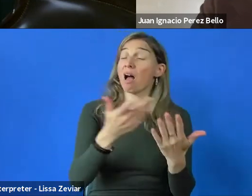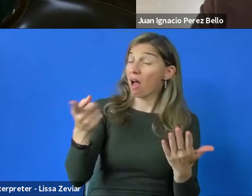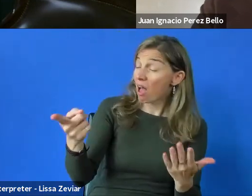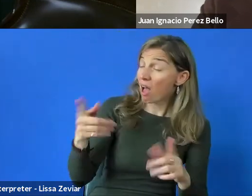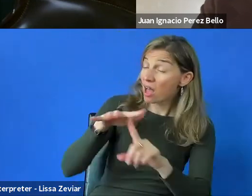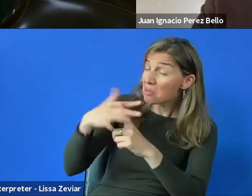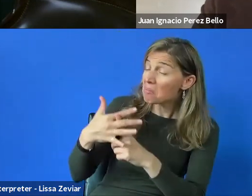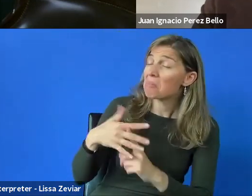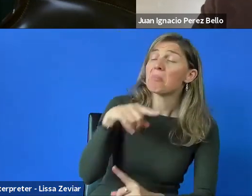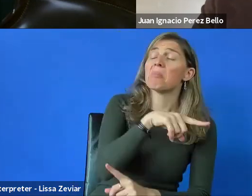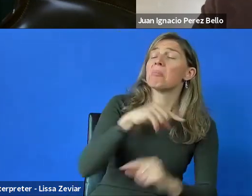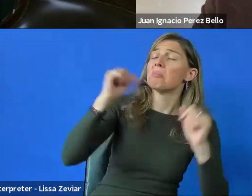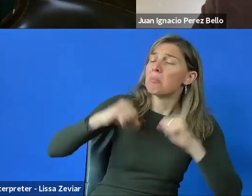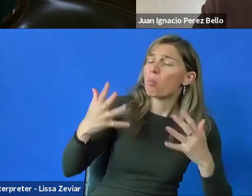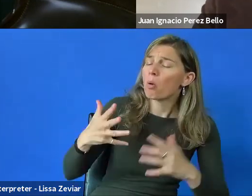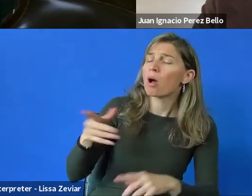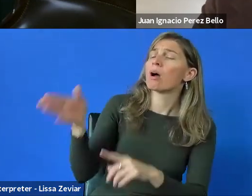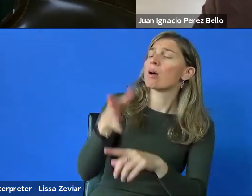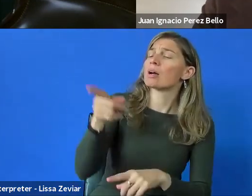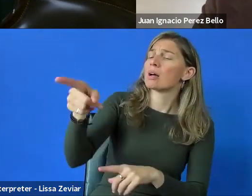We have a website on the inquiry procedure